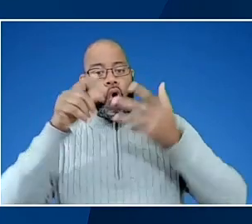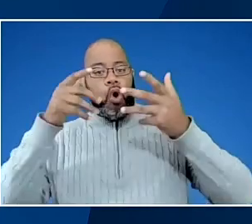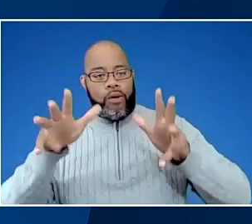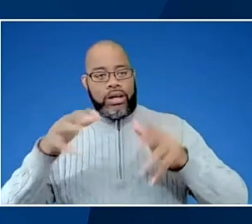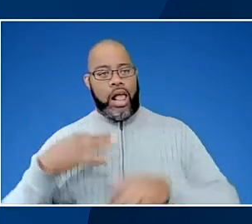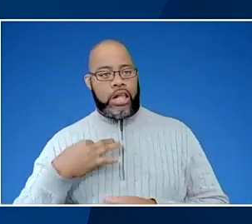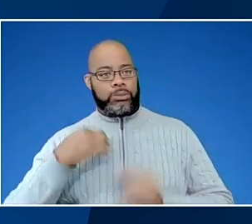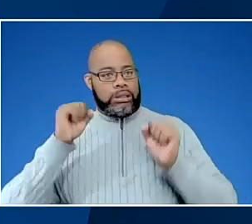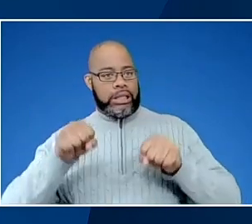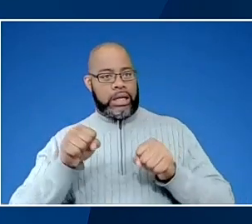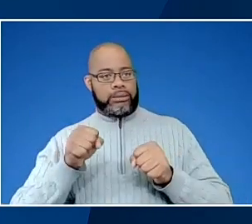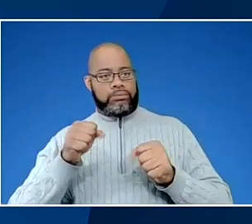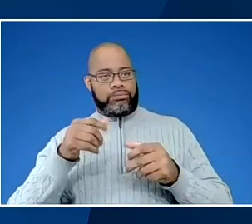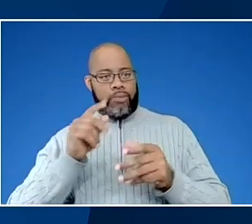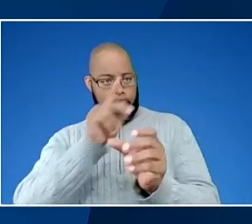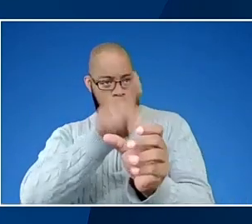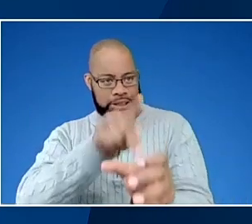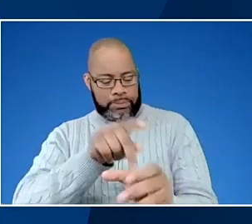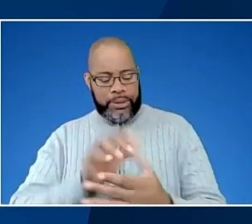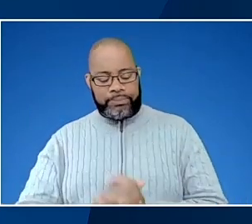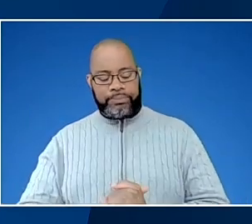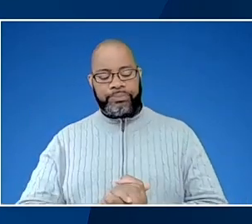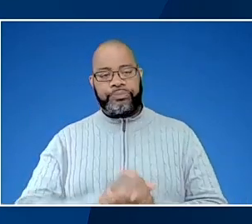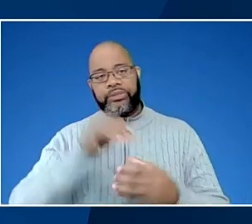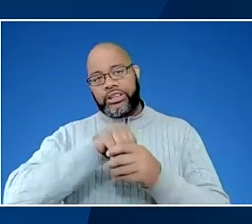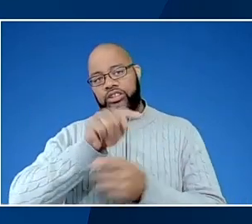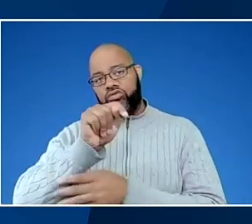participate in the TRIO Programs